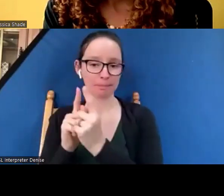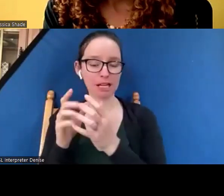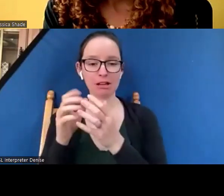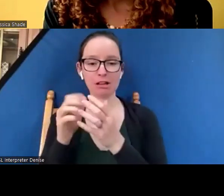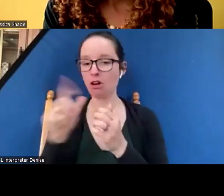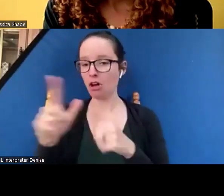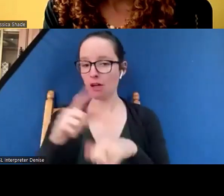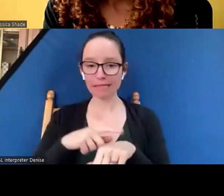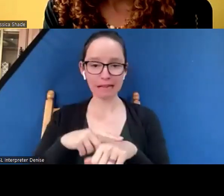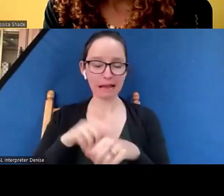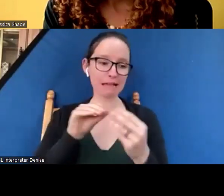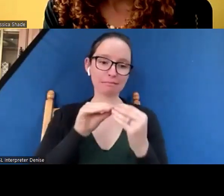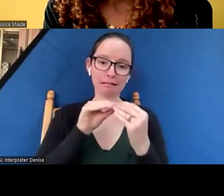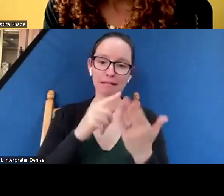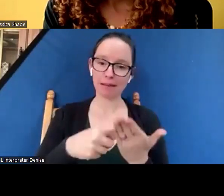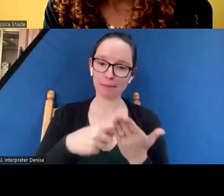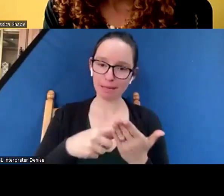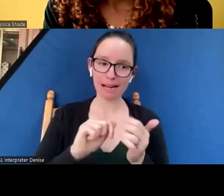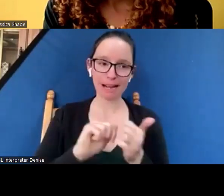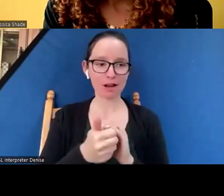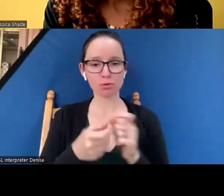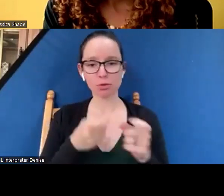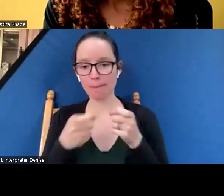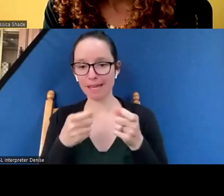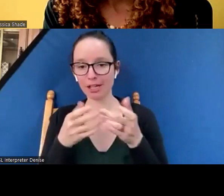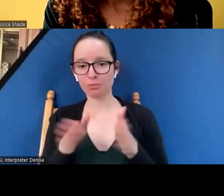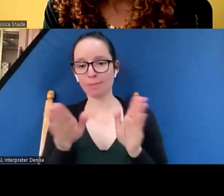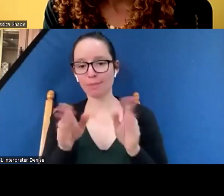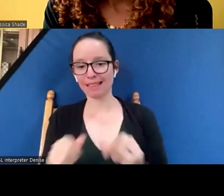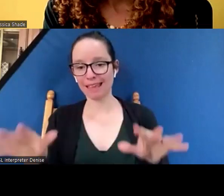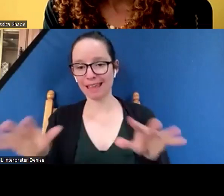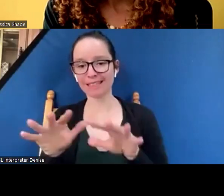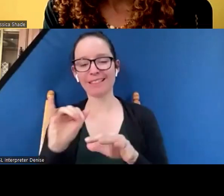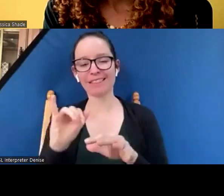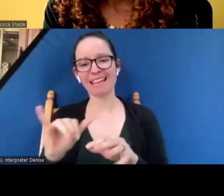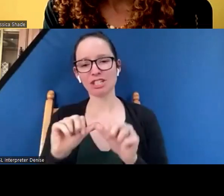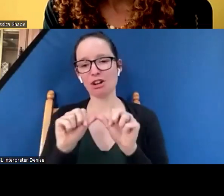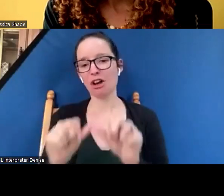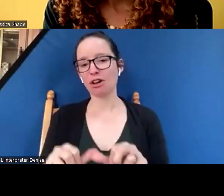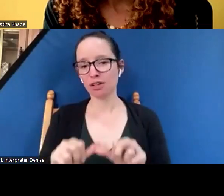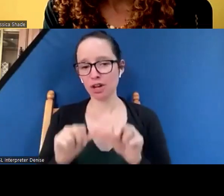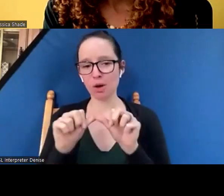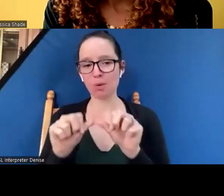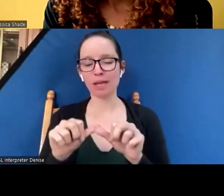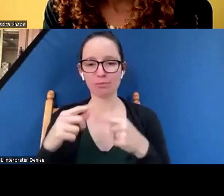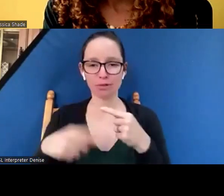And that's an ongoing social process that the science sort of swirls around and comes back into.